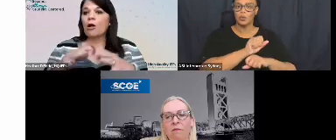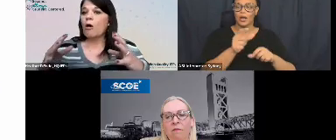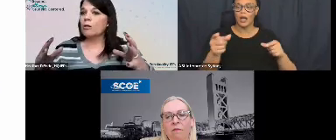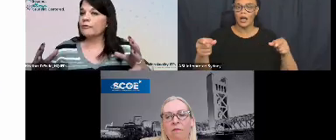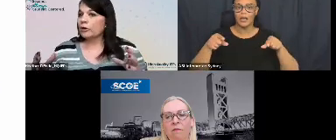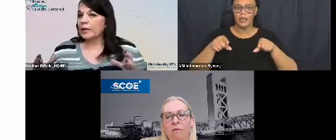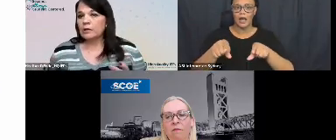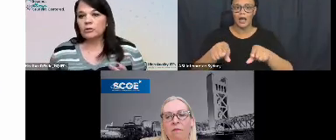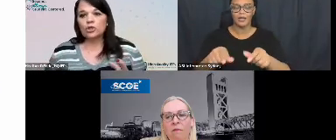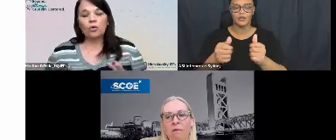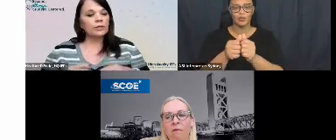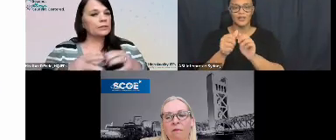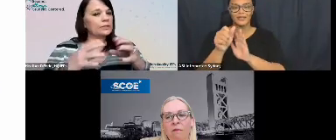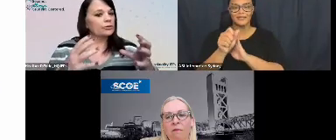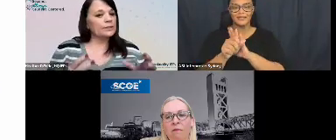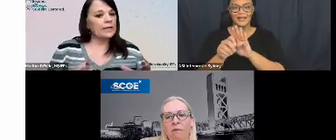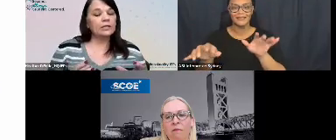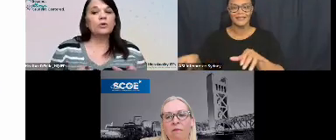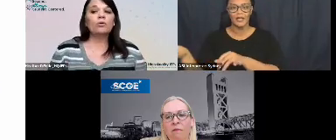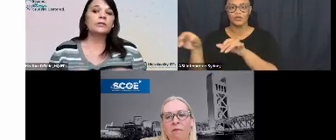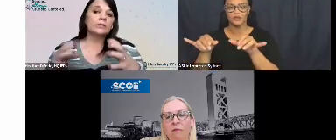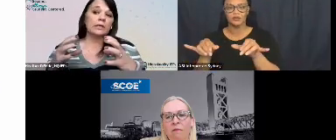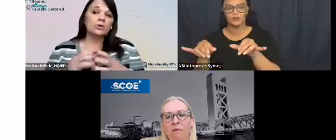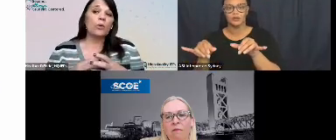just like all of their English courses, their science courses,